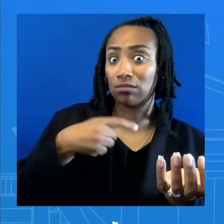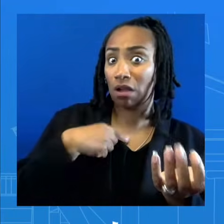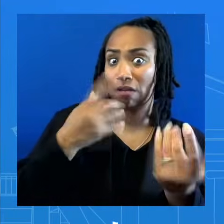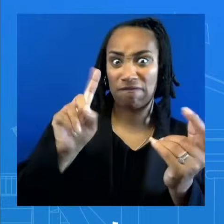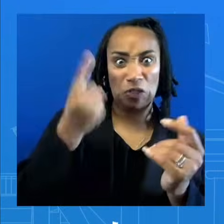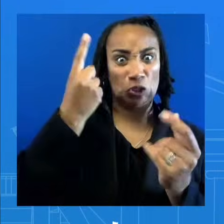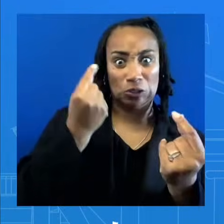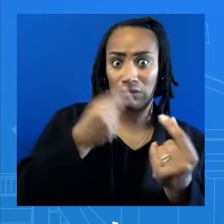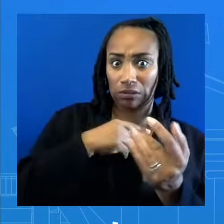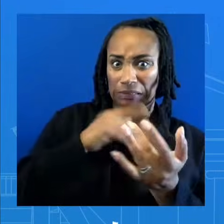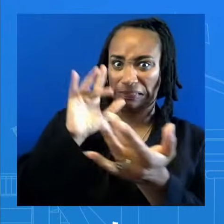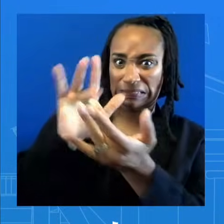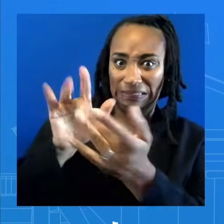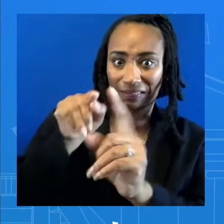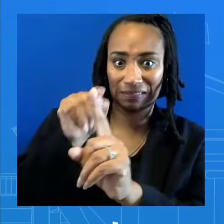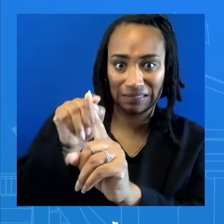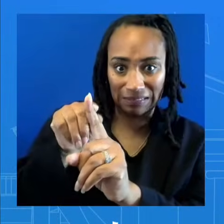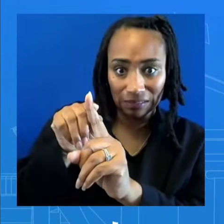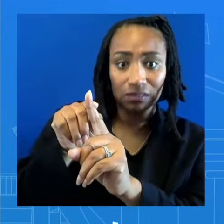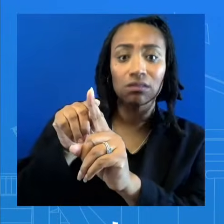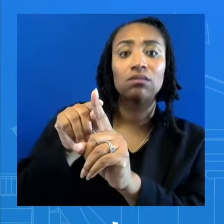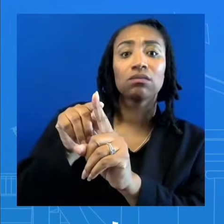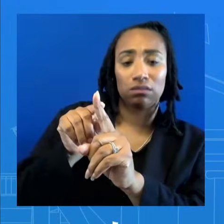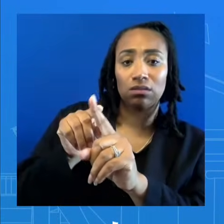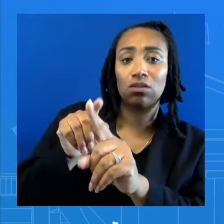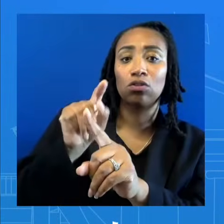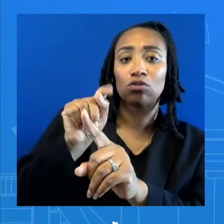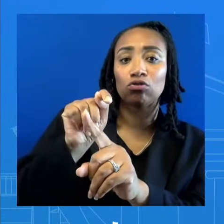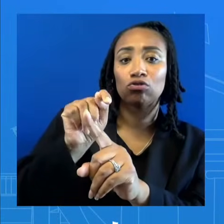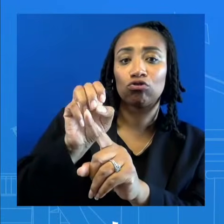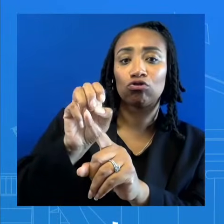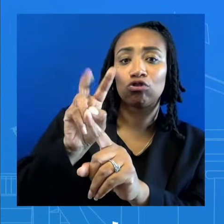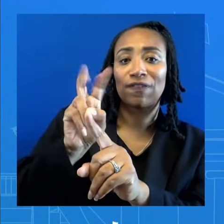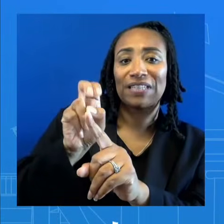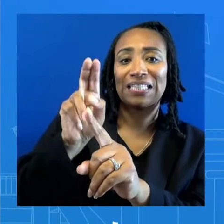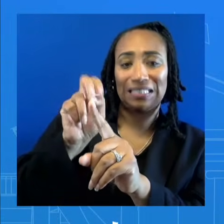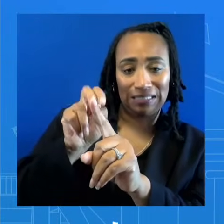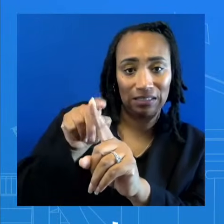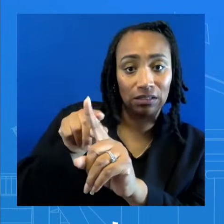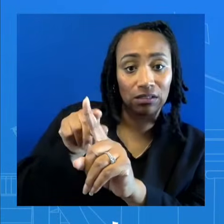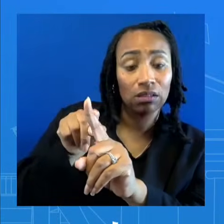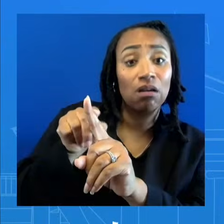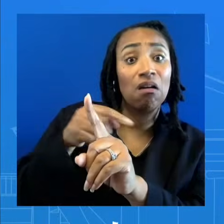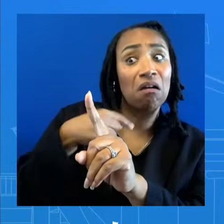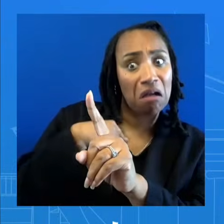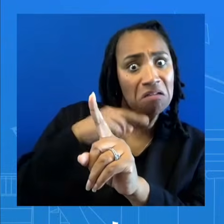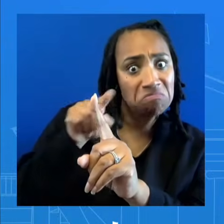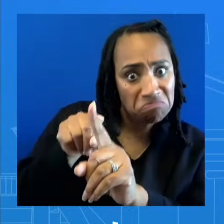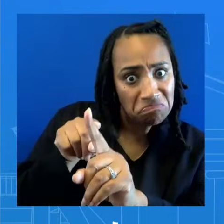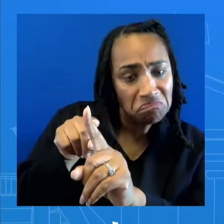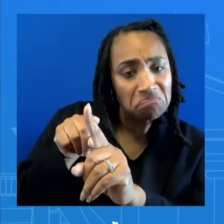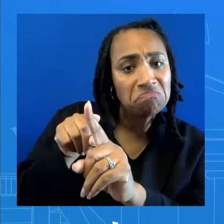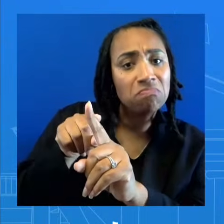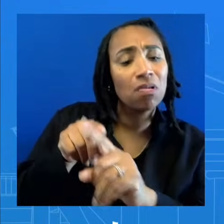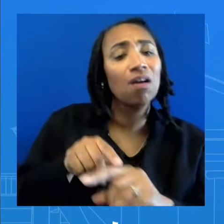is largely around counterterrorism missions. Again, I don't have policy options to speak to right now